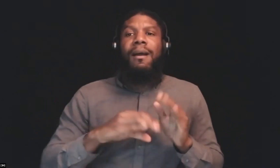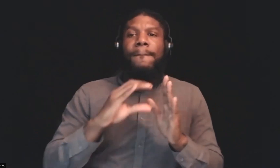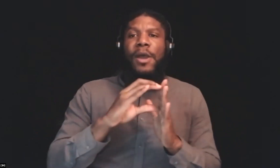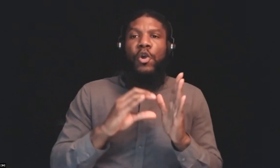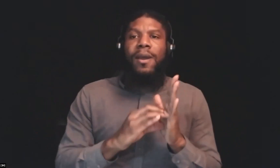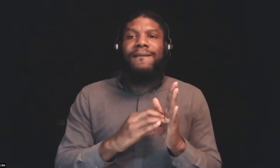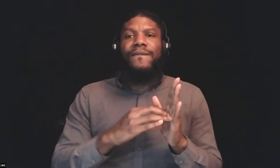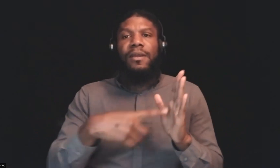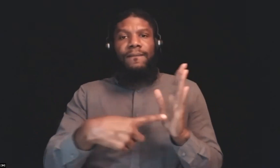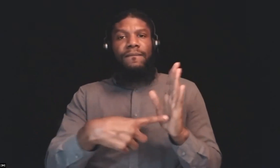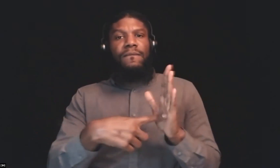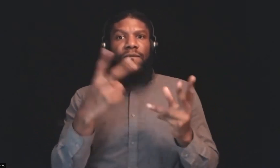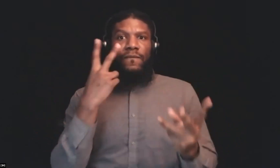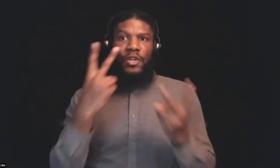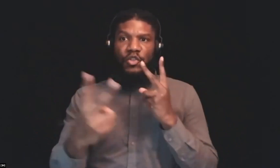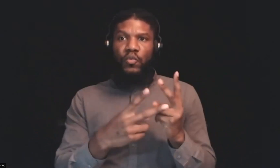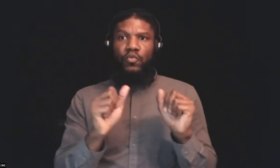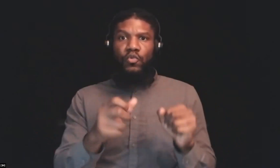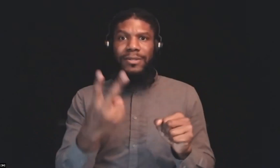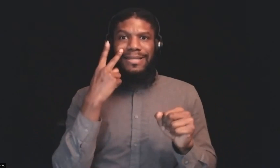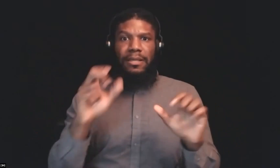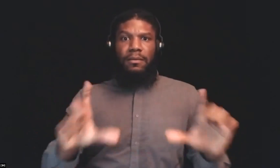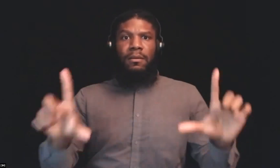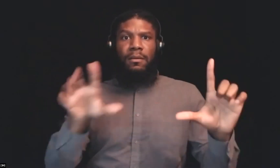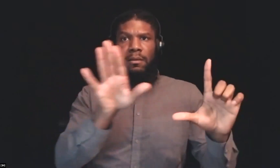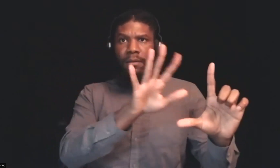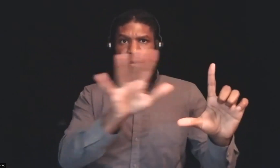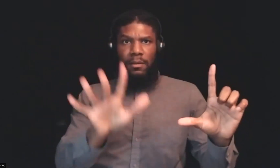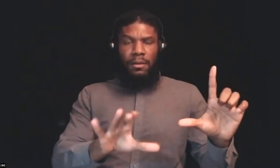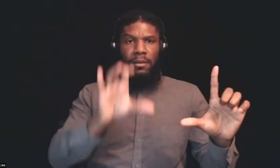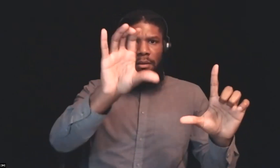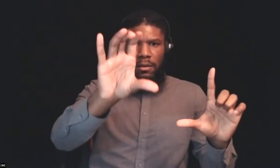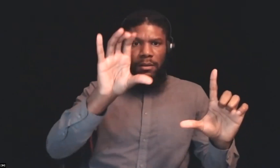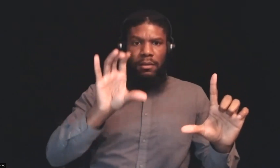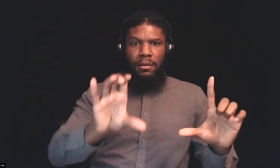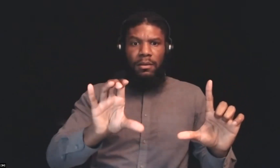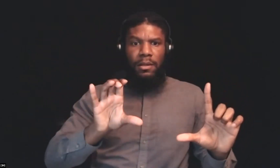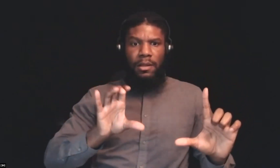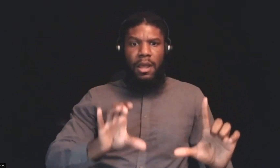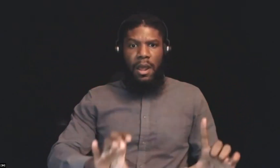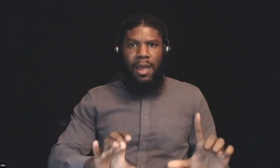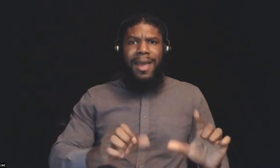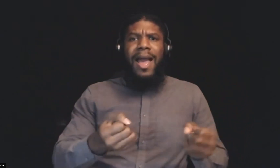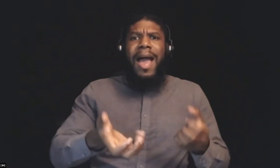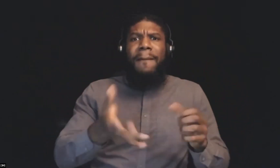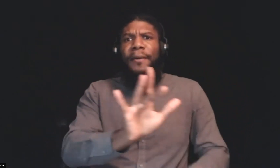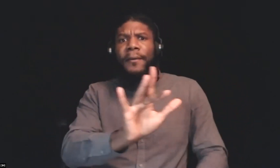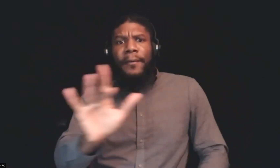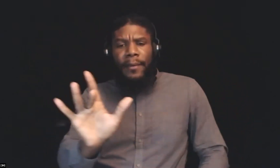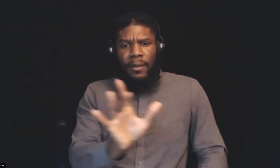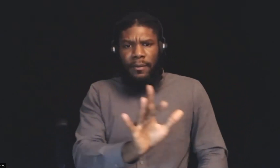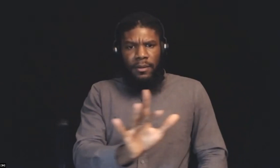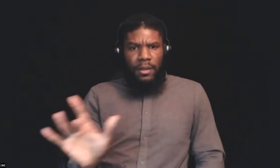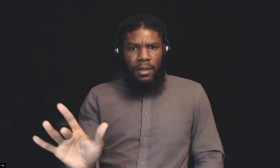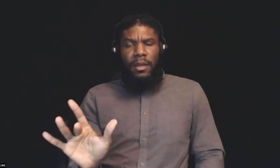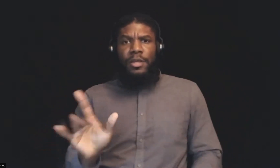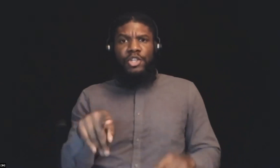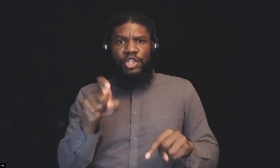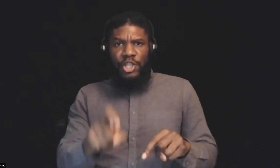Like how often visually do I leave space for the reader for the the main idea of that paragraph